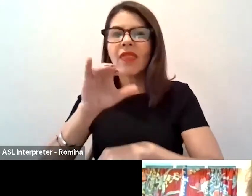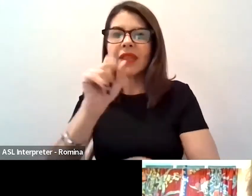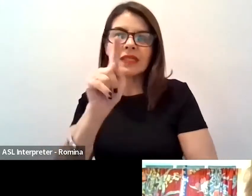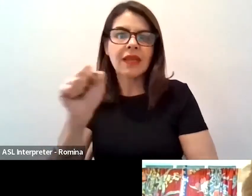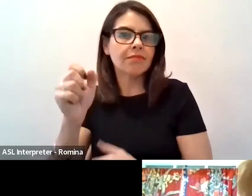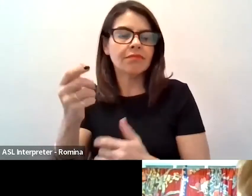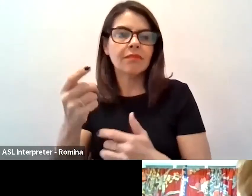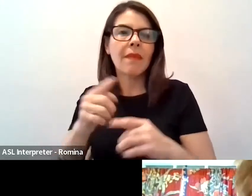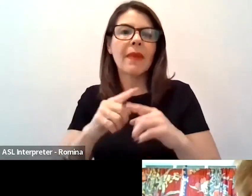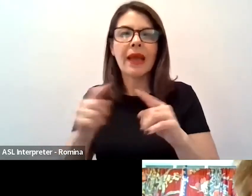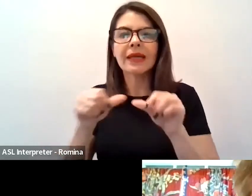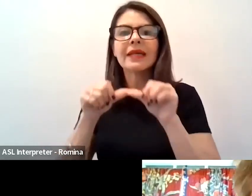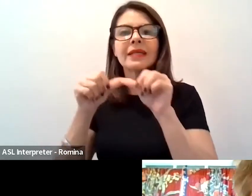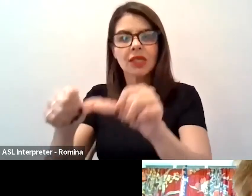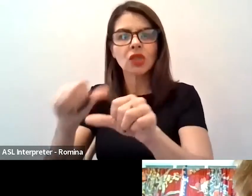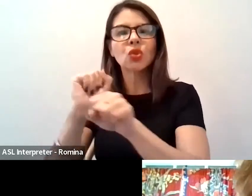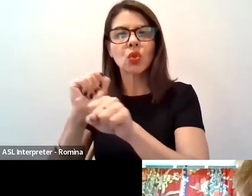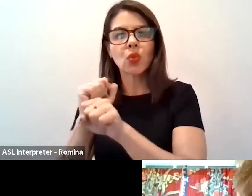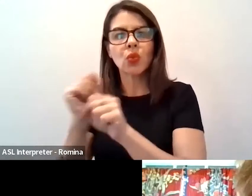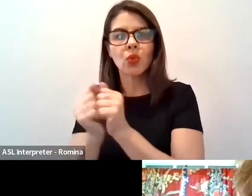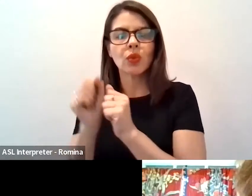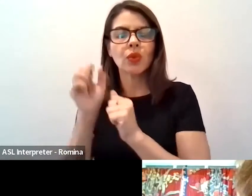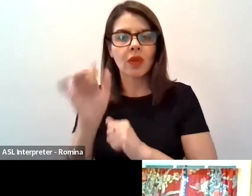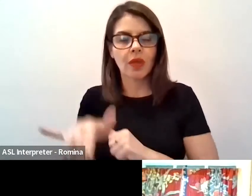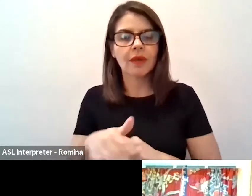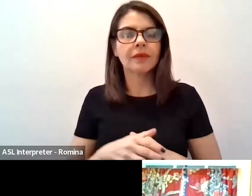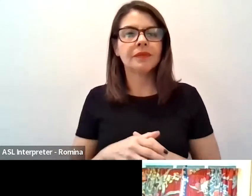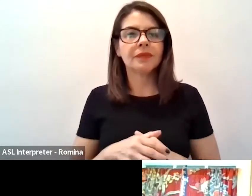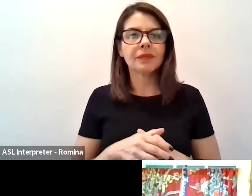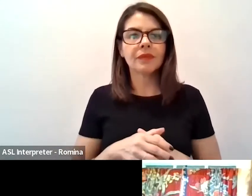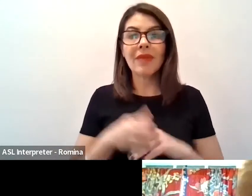continues to work on that post set visit.